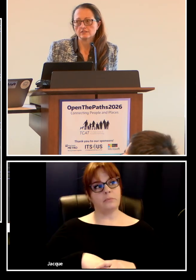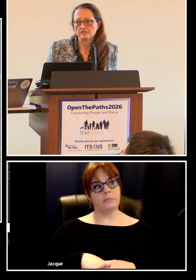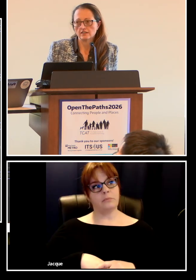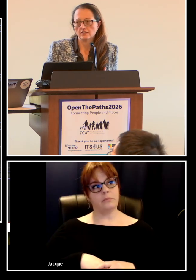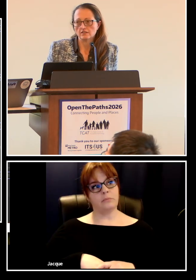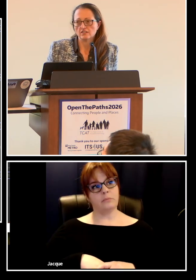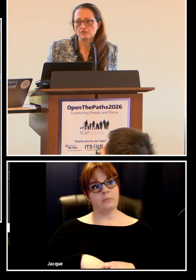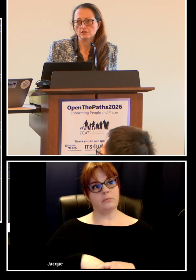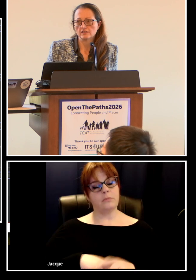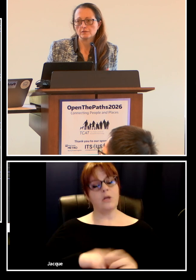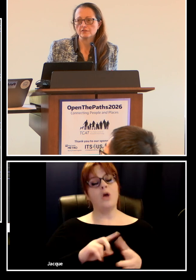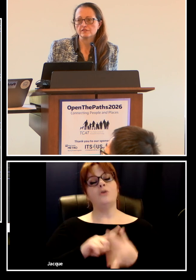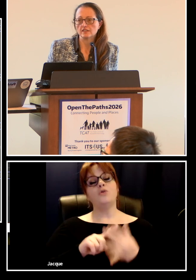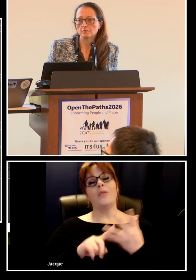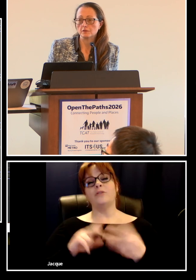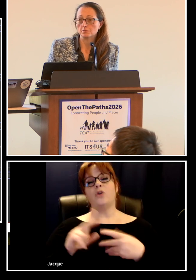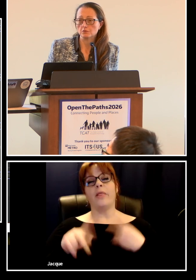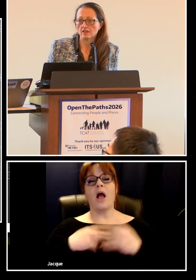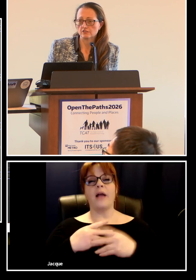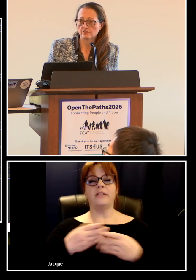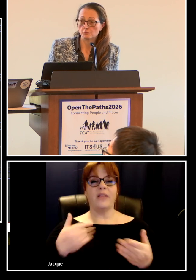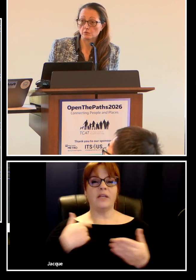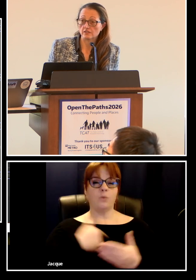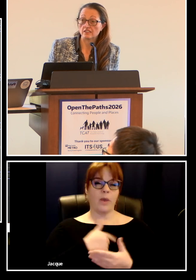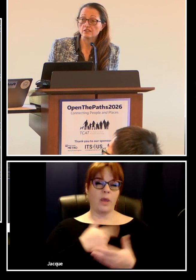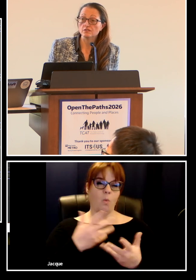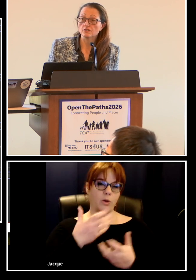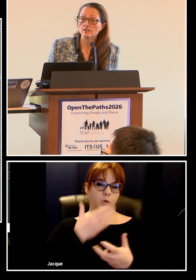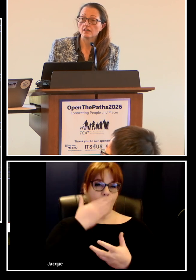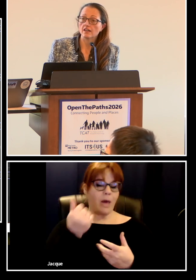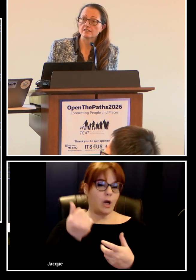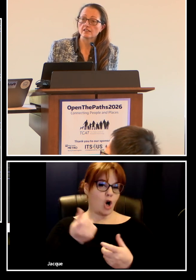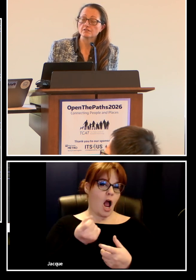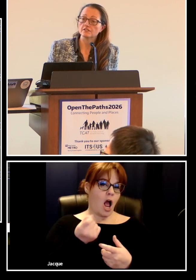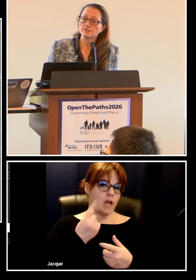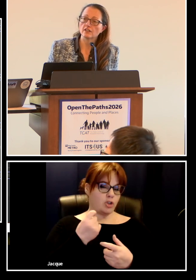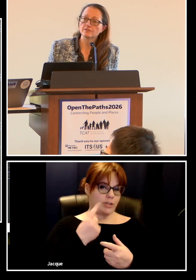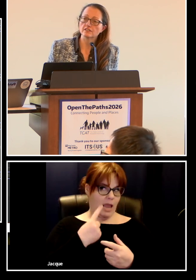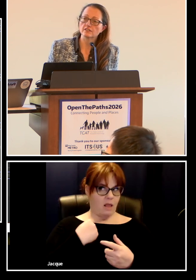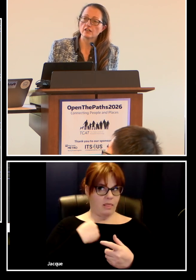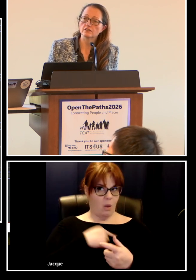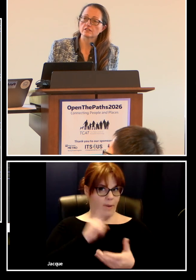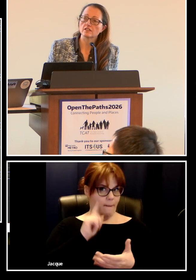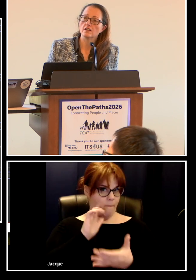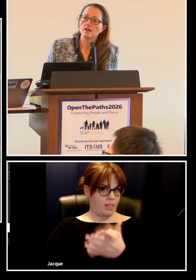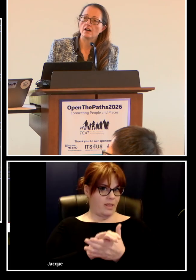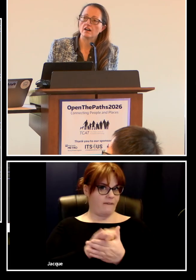understand what type of data people would actually believe as level of traffic stress.